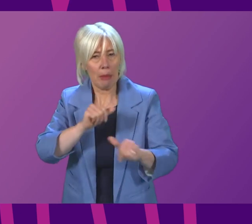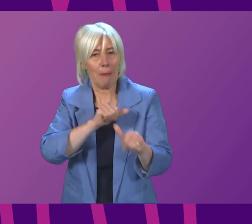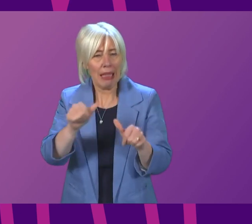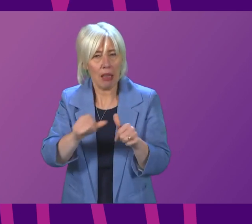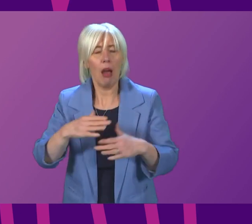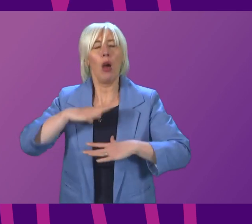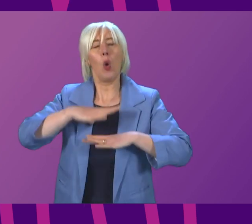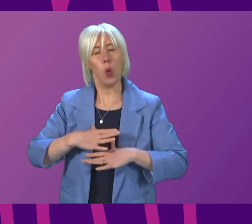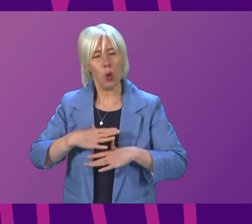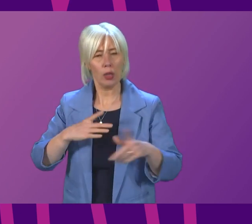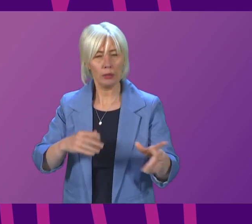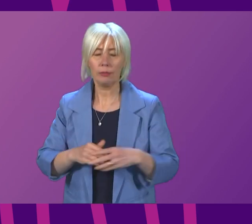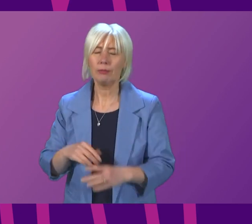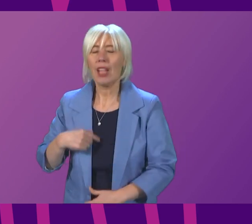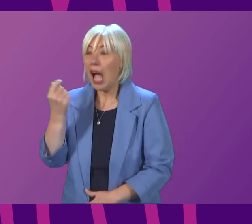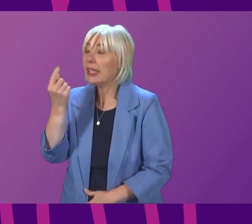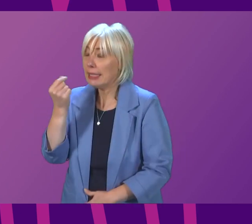I understand that this is a really anxious time not only for patients in Lanarkshire